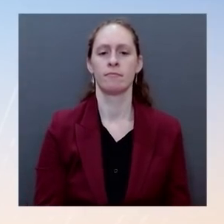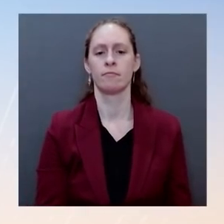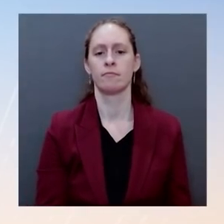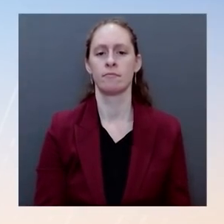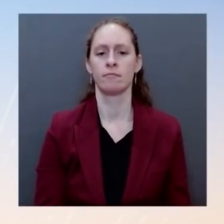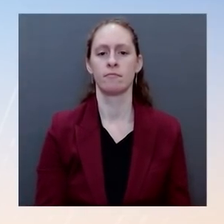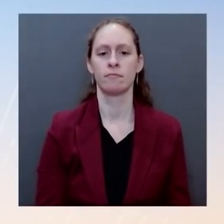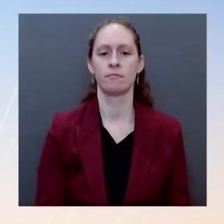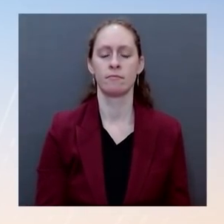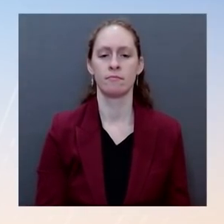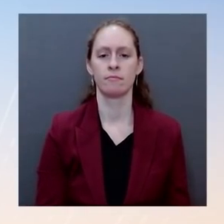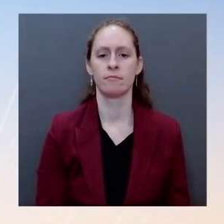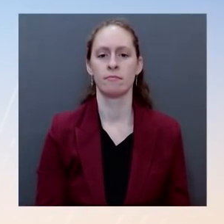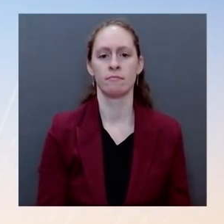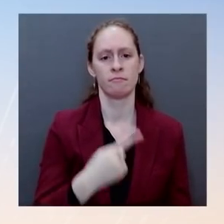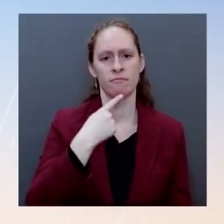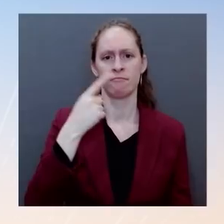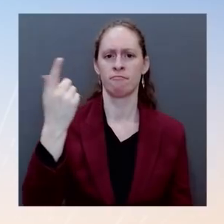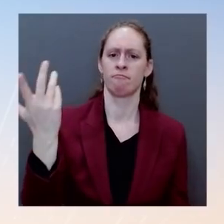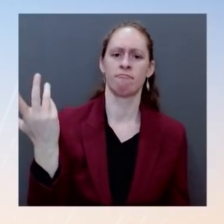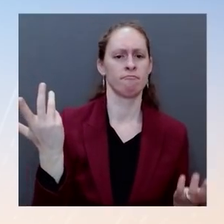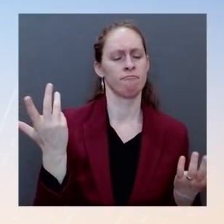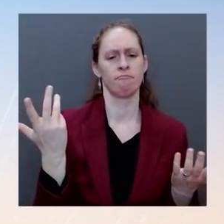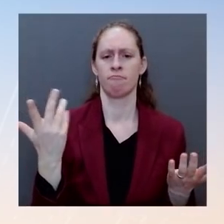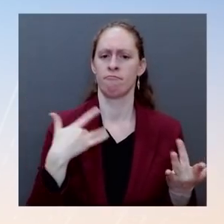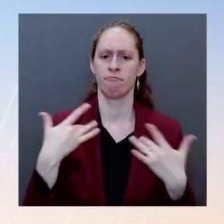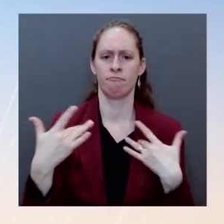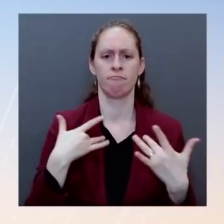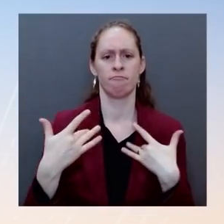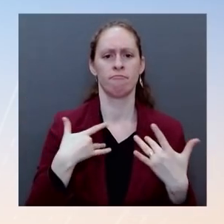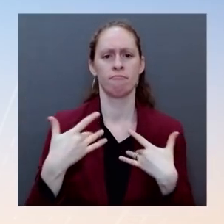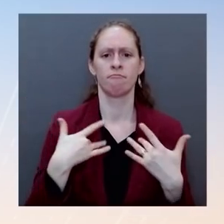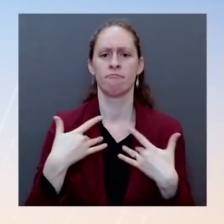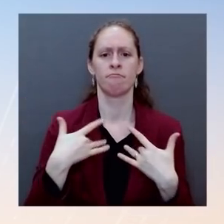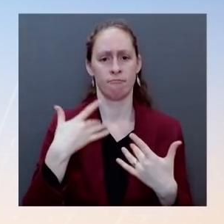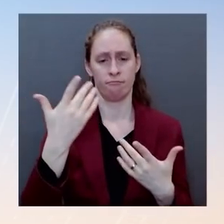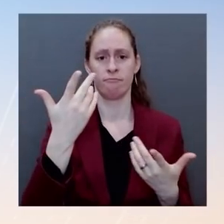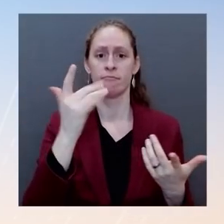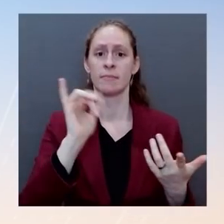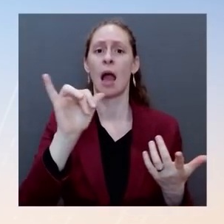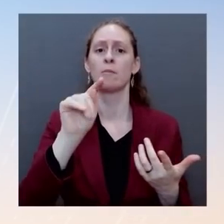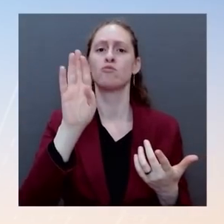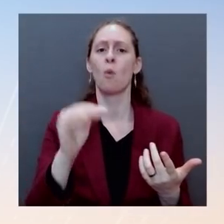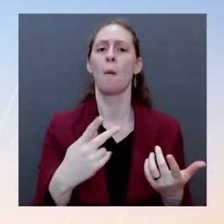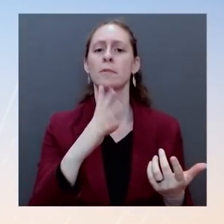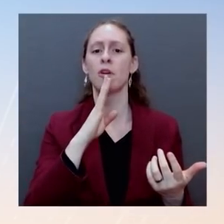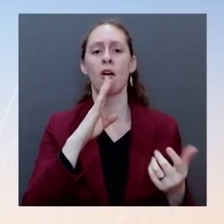Does the White House have a response to that? Ms. Psaki: With all due respect to Senator Romney,